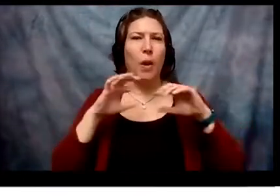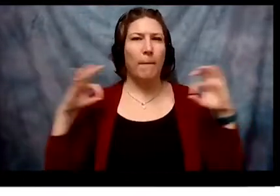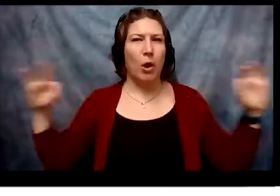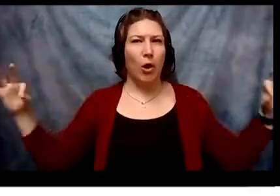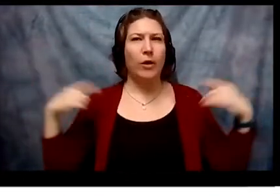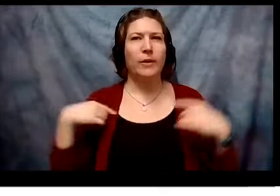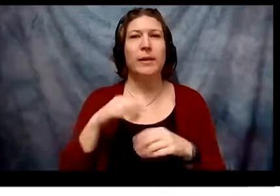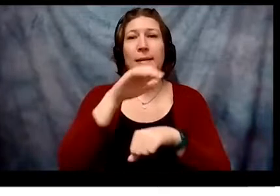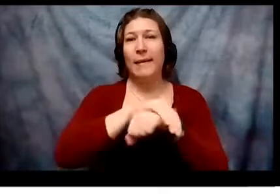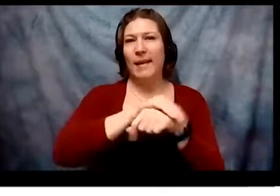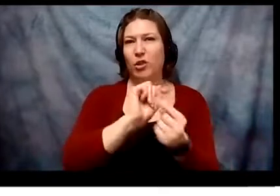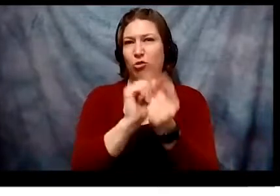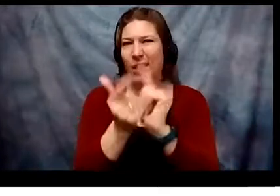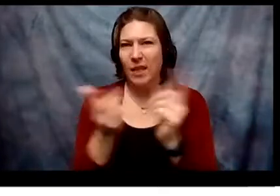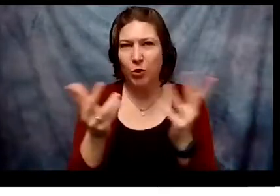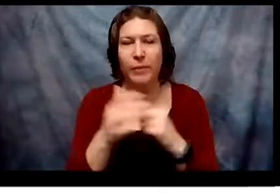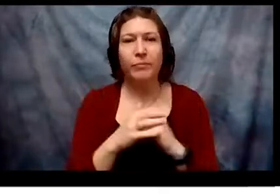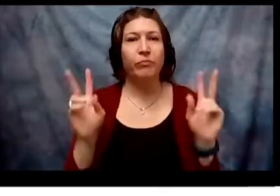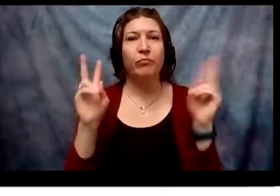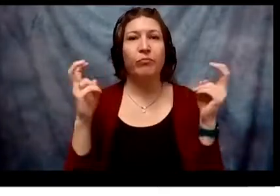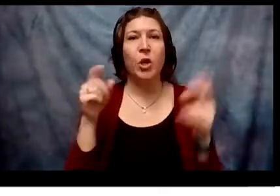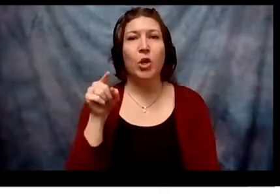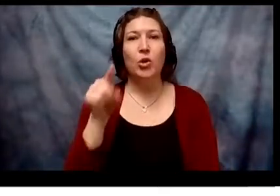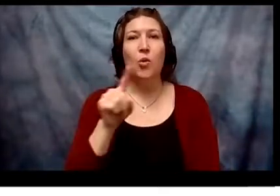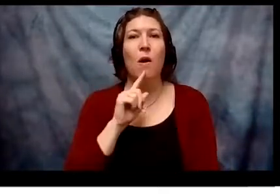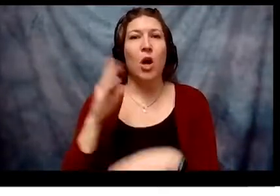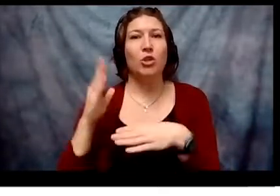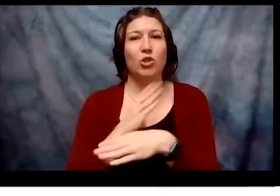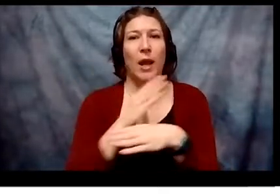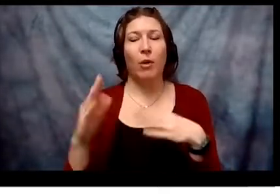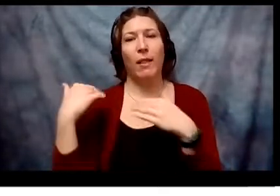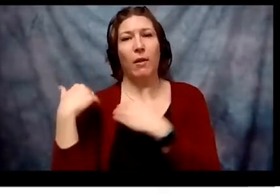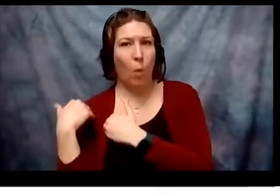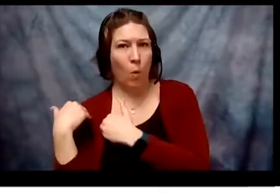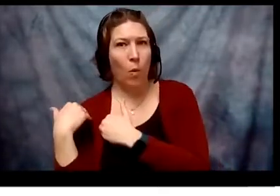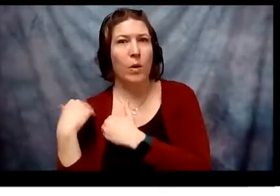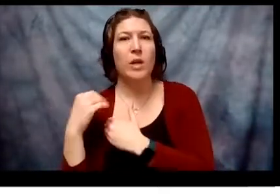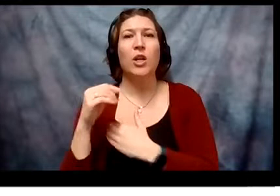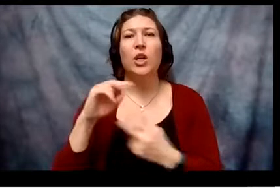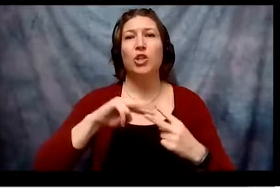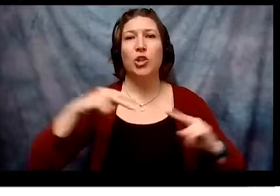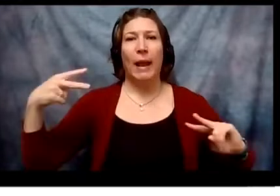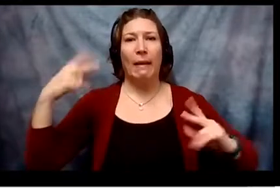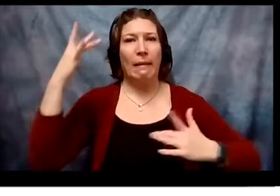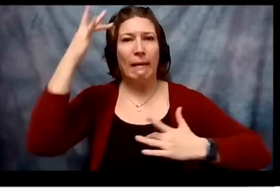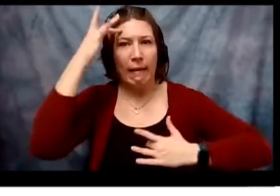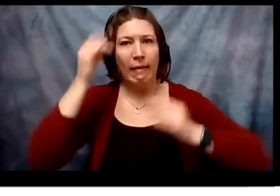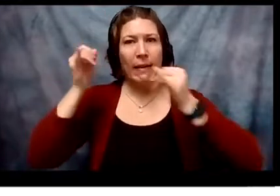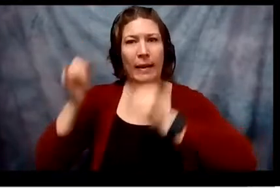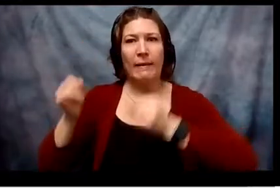translation is, you are sharing the load. A genetically ill individual costs